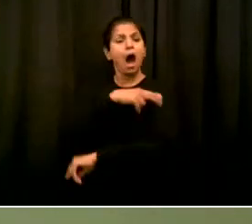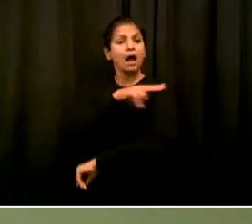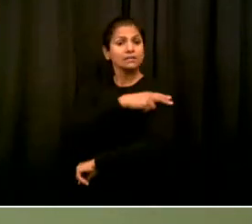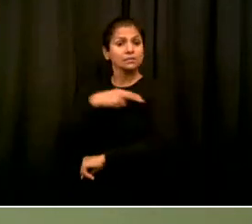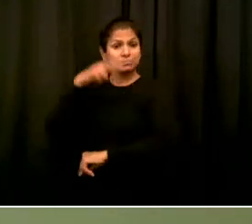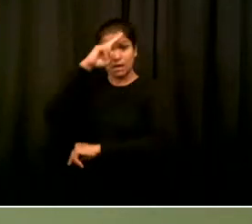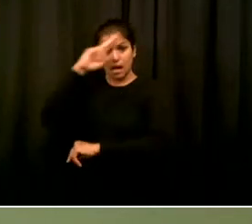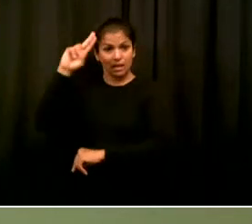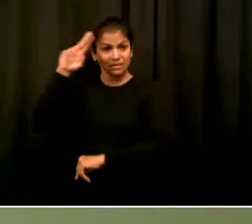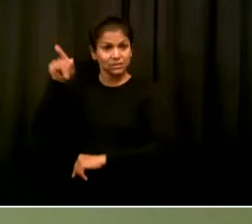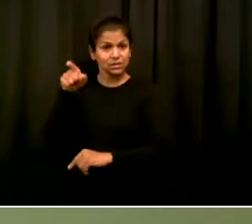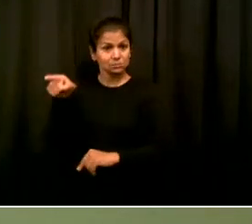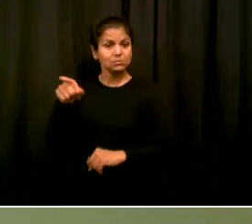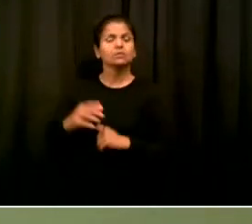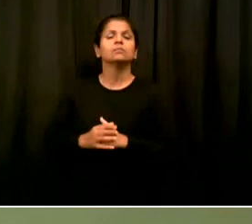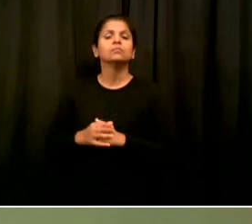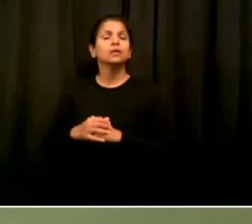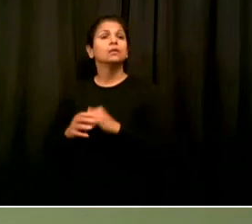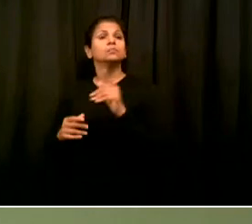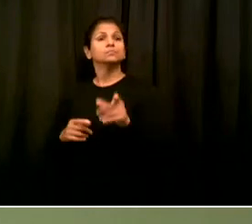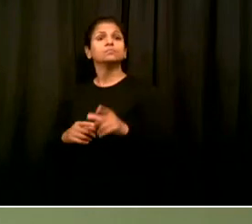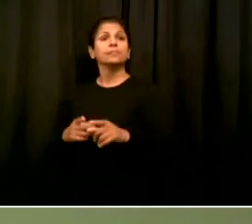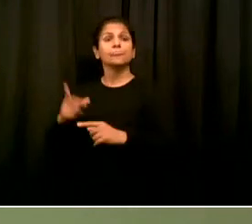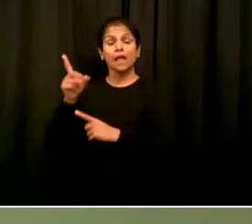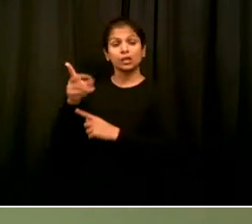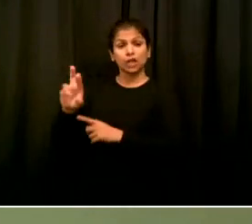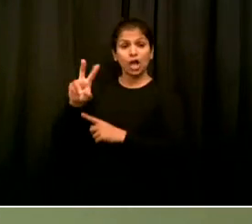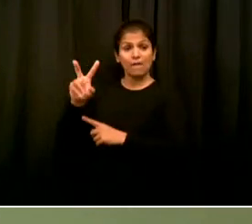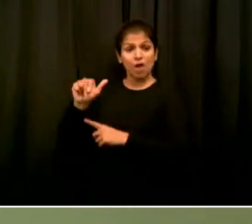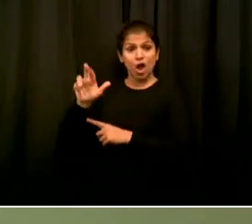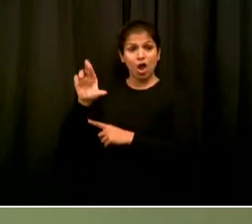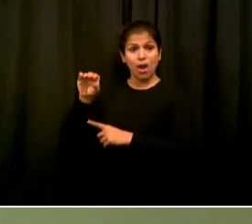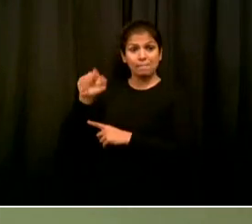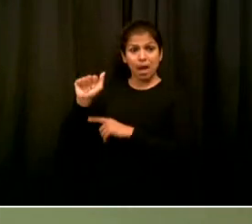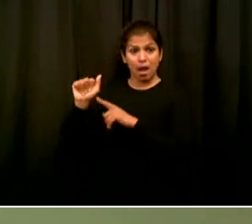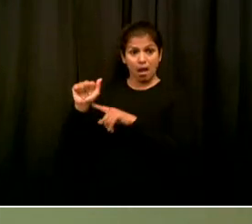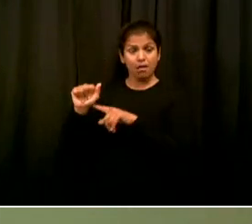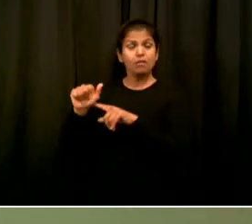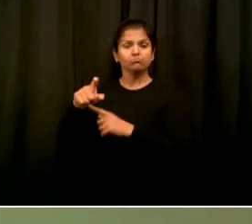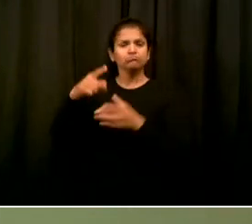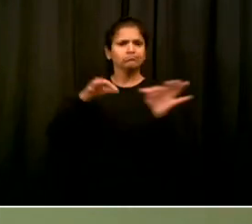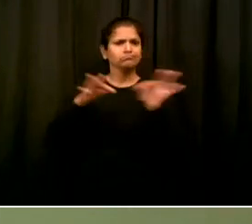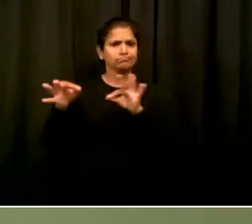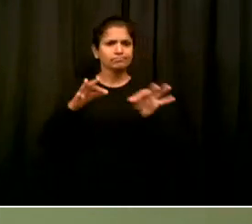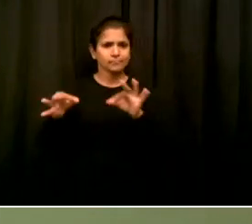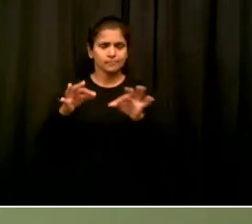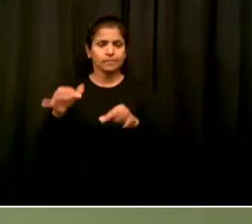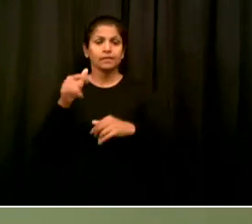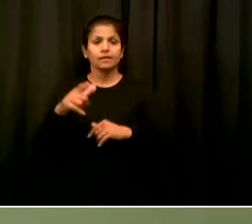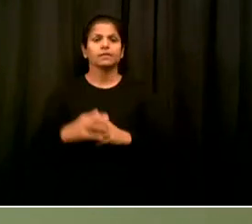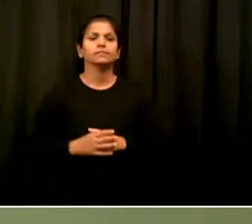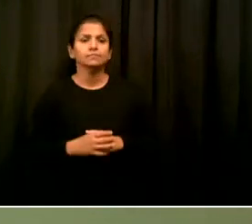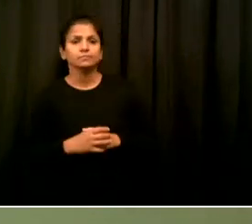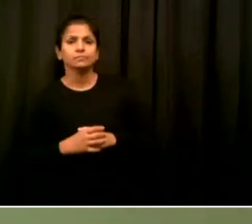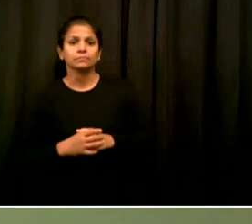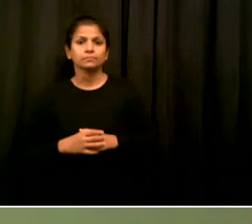SURE, YEAH. JUST TO EMPHASIZE WHAT THE MAYOR HAS SAID, WE ALWAYS REMAIN INCREDIBLY